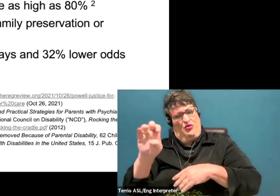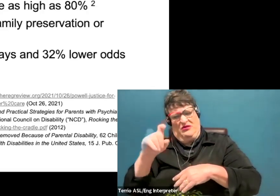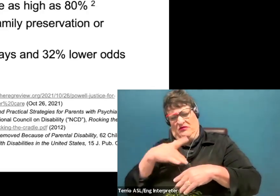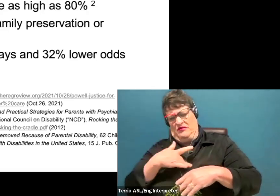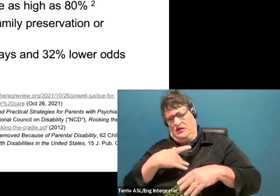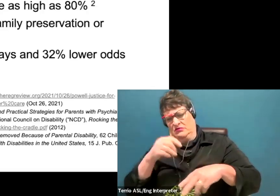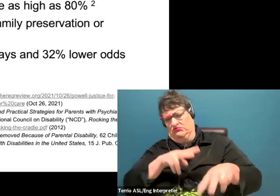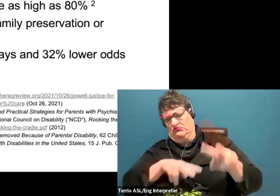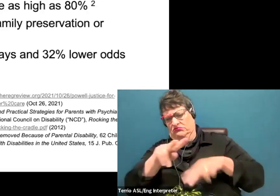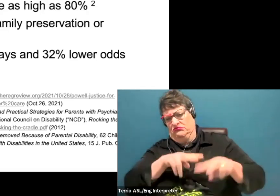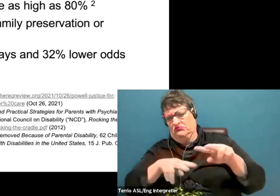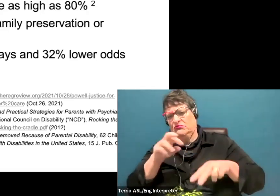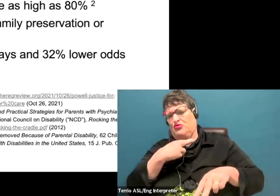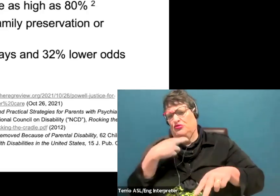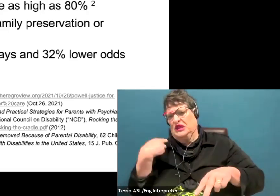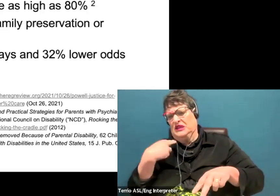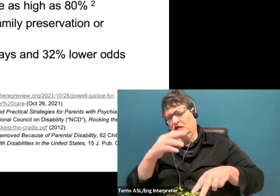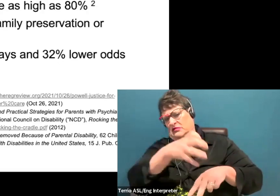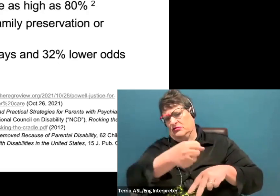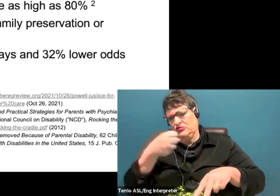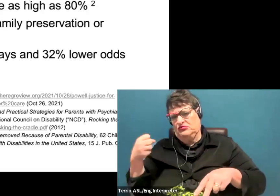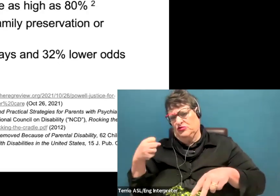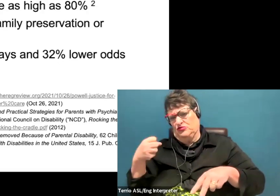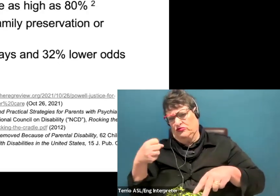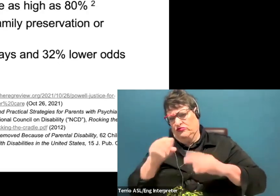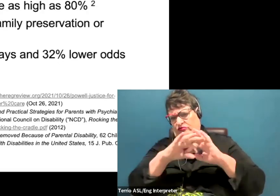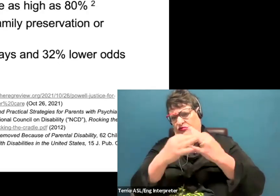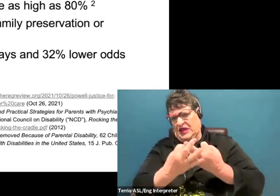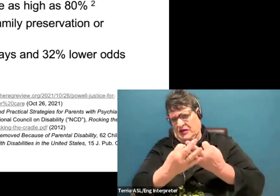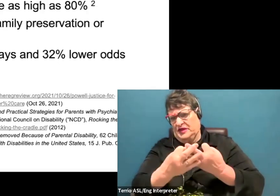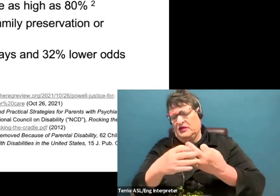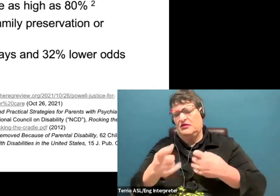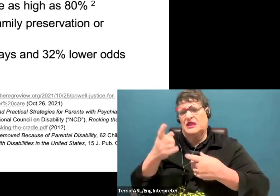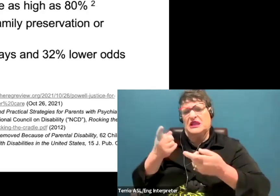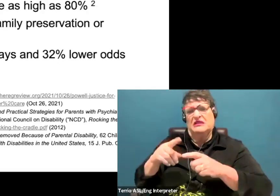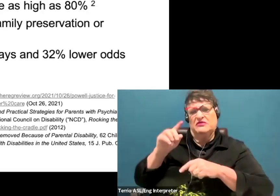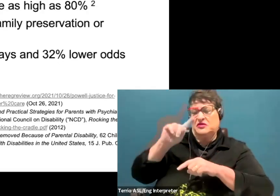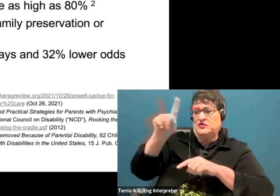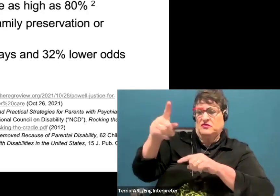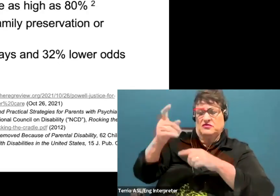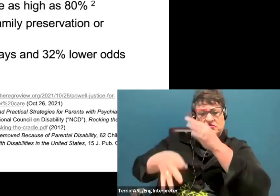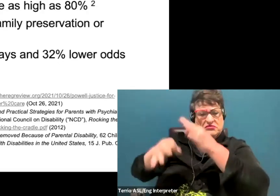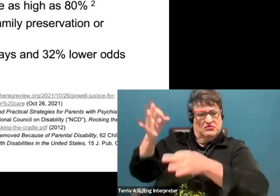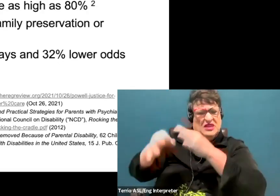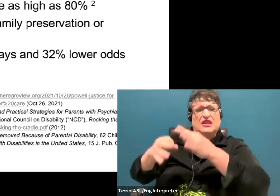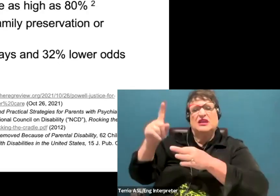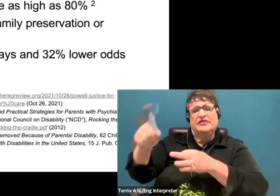removed and they're subjected to dependency proceedings, their cases are more likely to be substantiated for neglect compared to